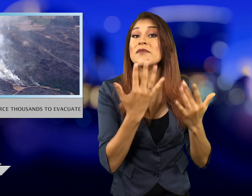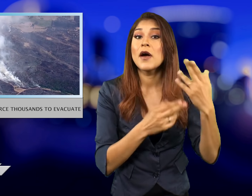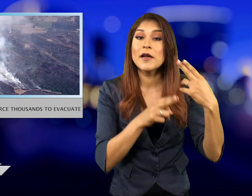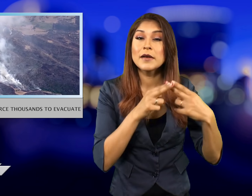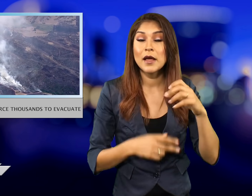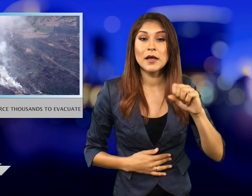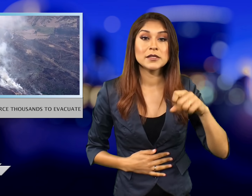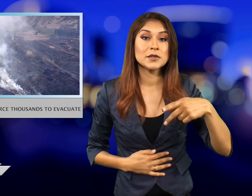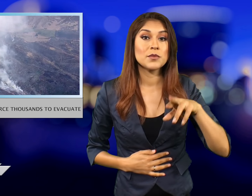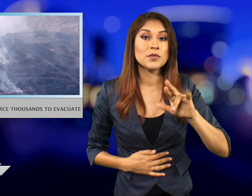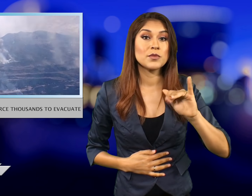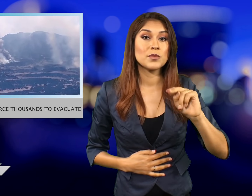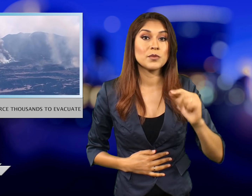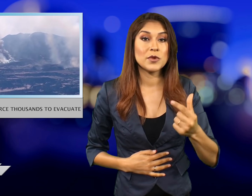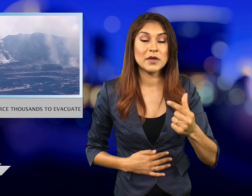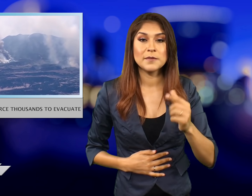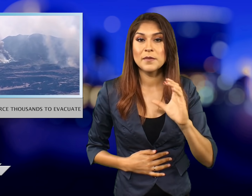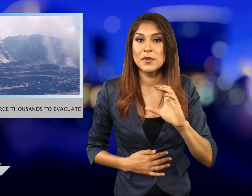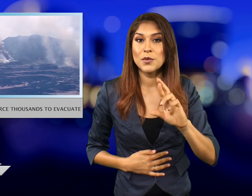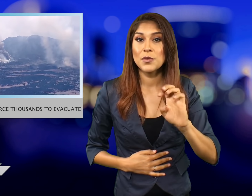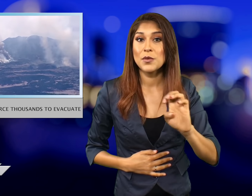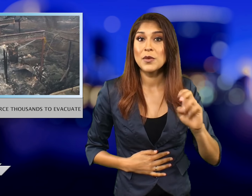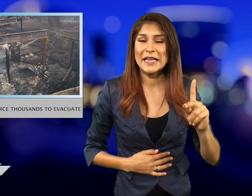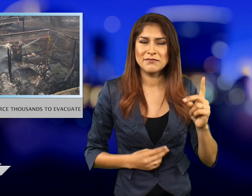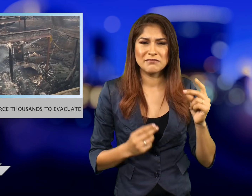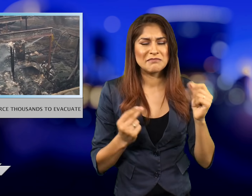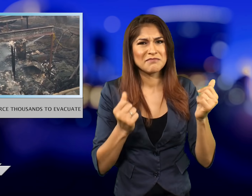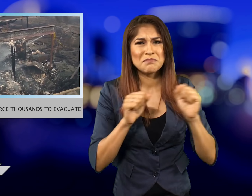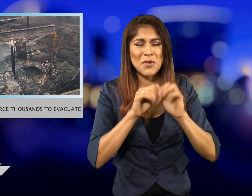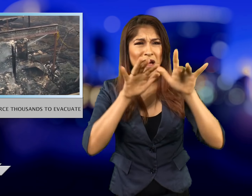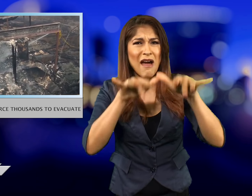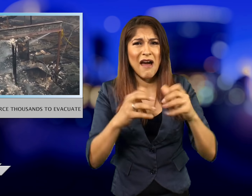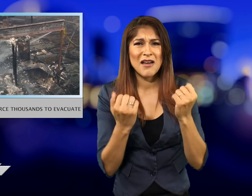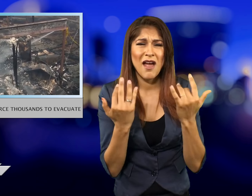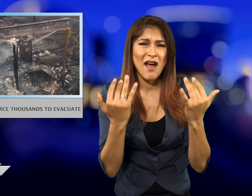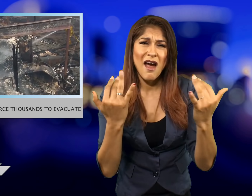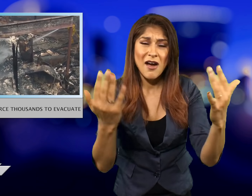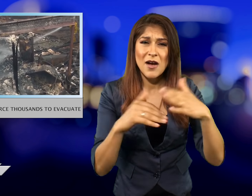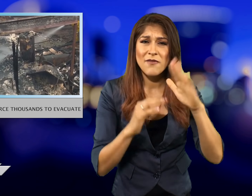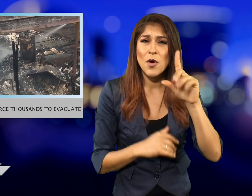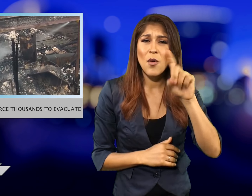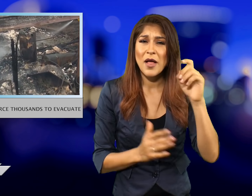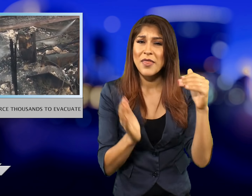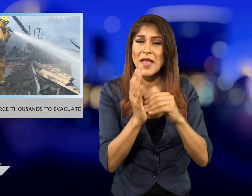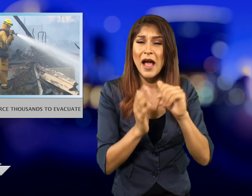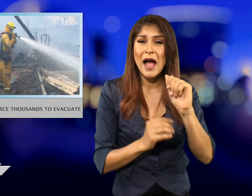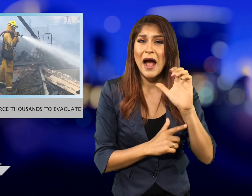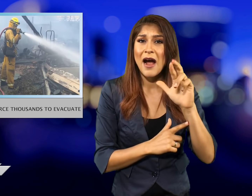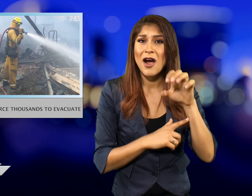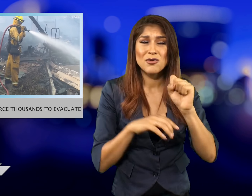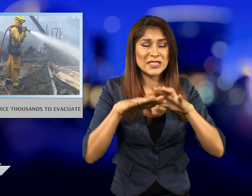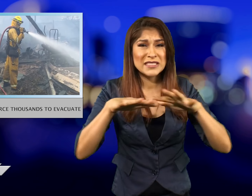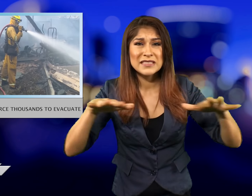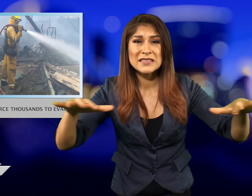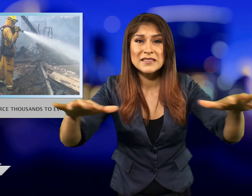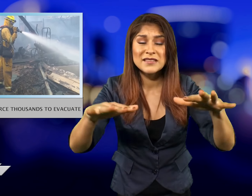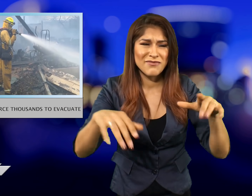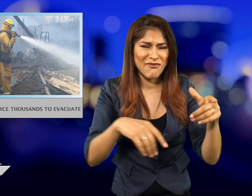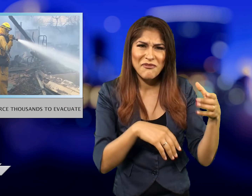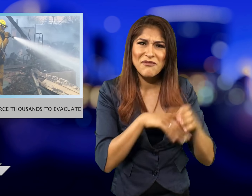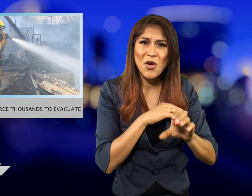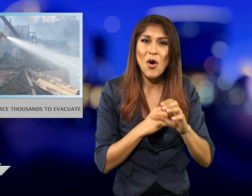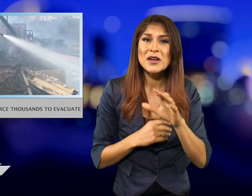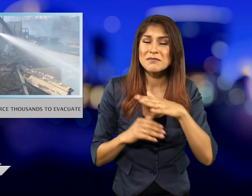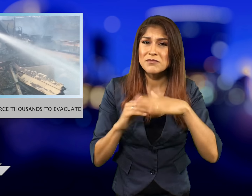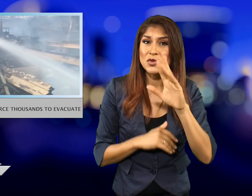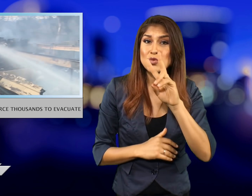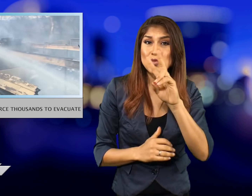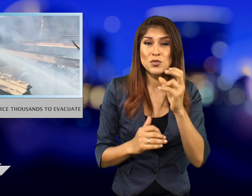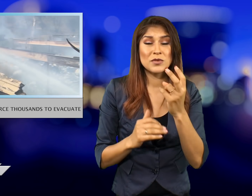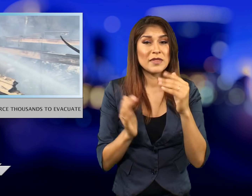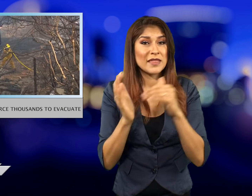The Spring Creek fire has grown to more than 100,000 acres and forced more than 2,000 people